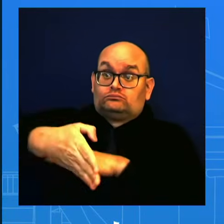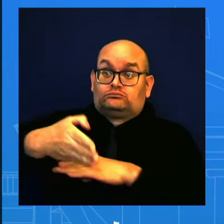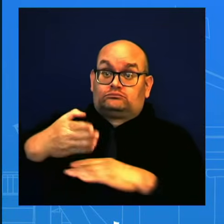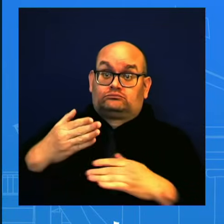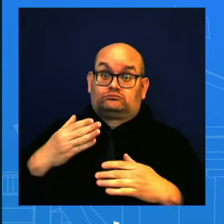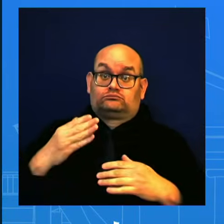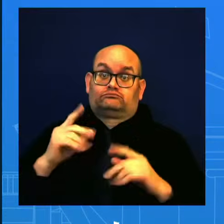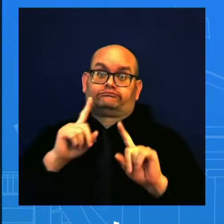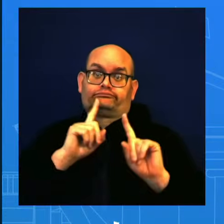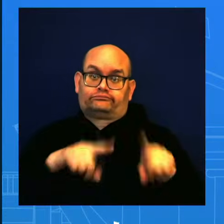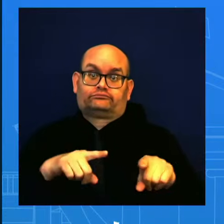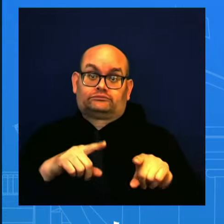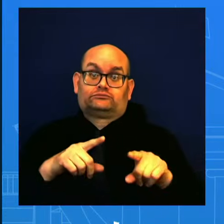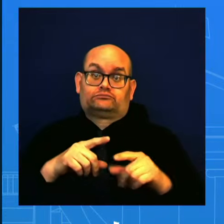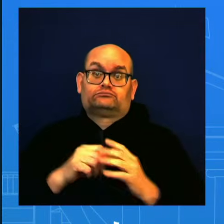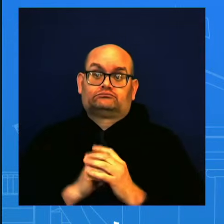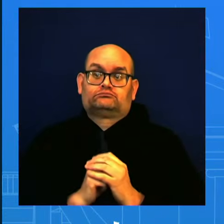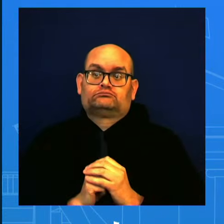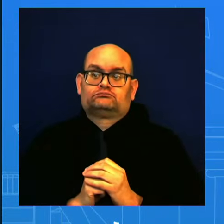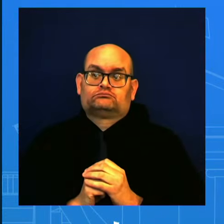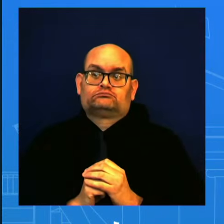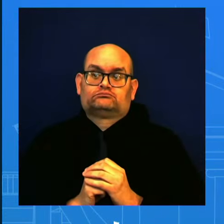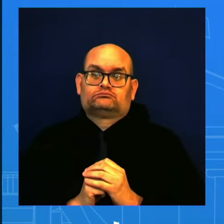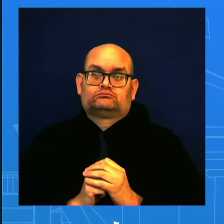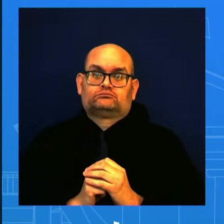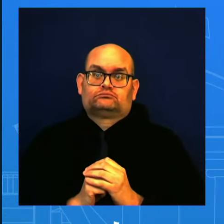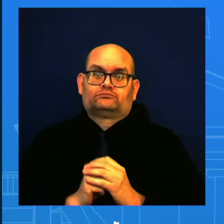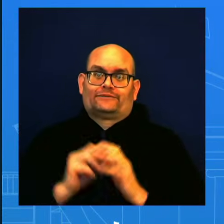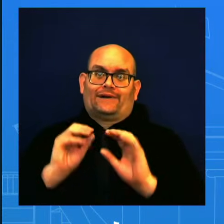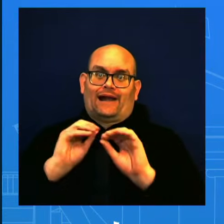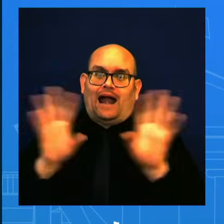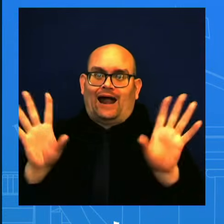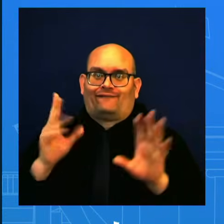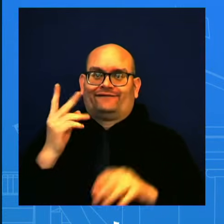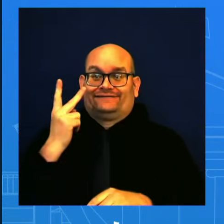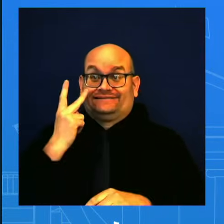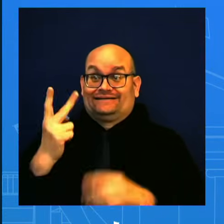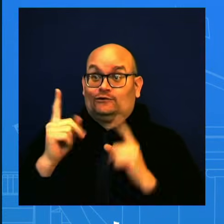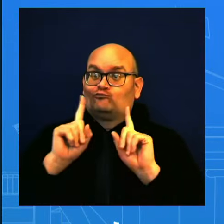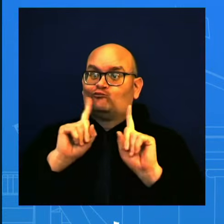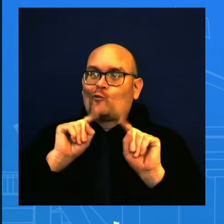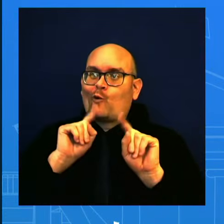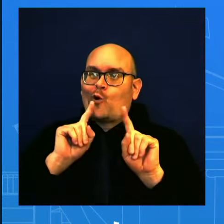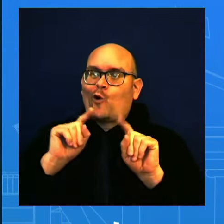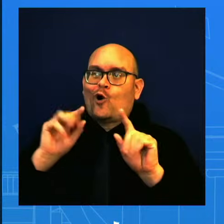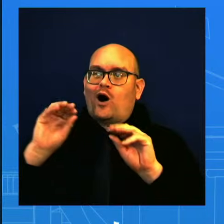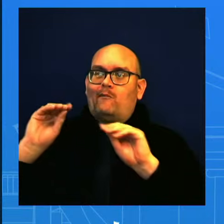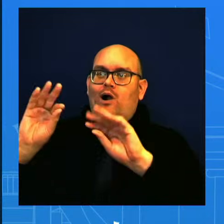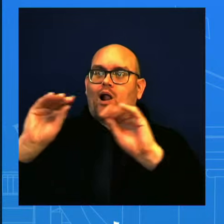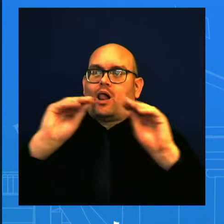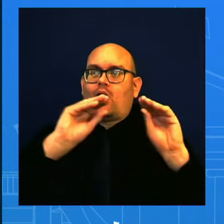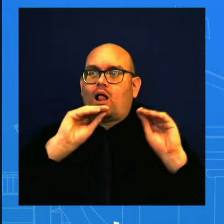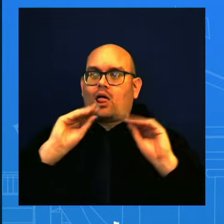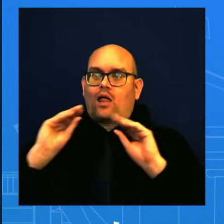and the leaders of Qatar and Egypt this morning. We put out a readout. And so, that's what he's doing. That's what he's going to continue to focus on doing